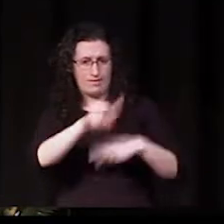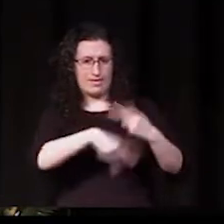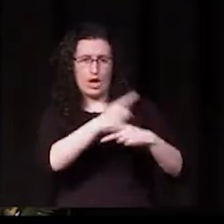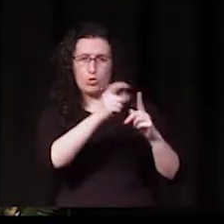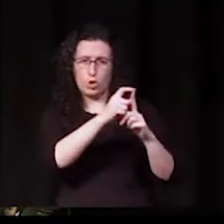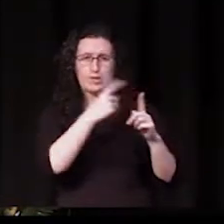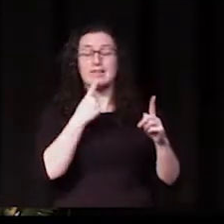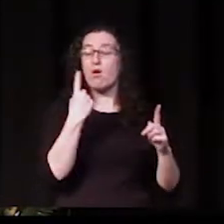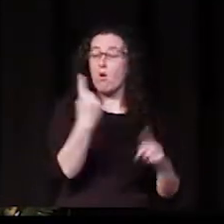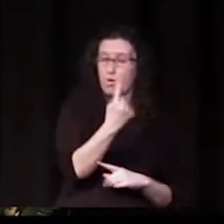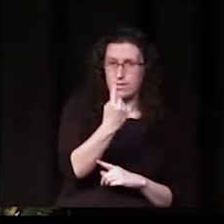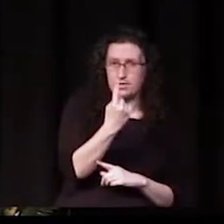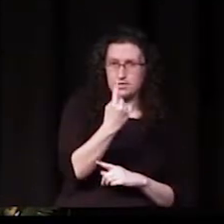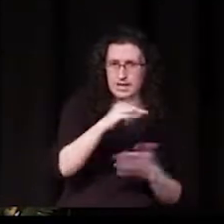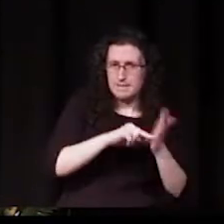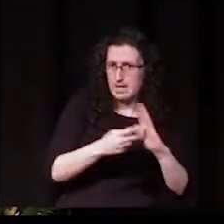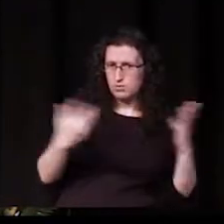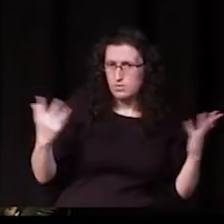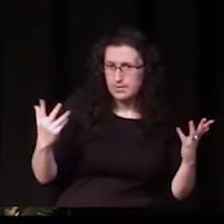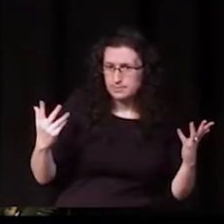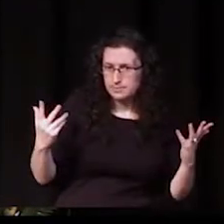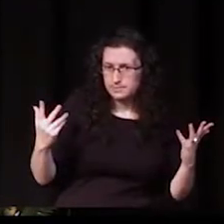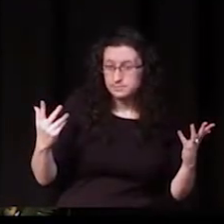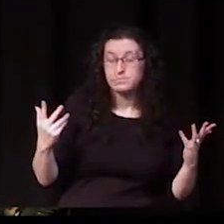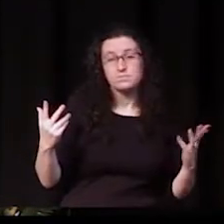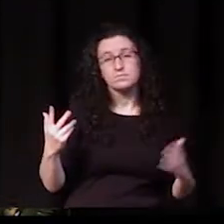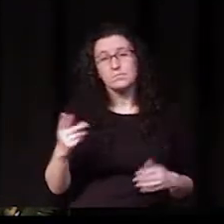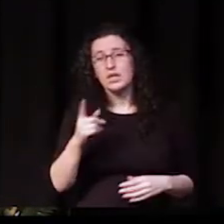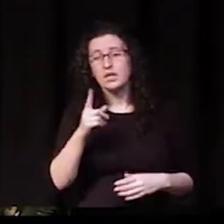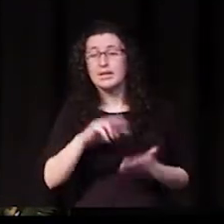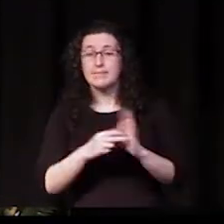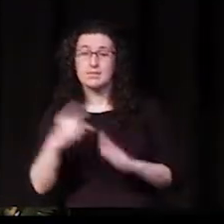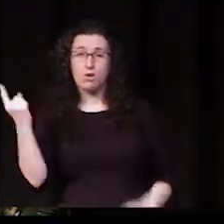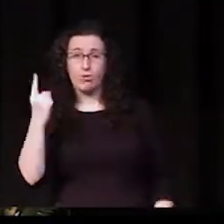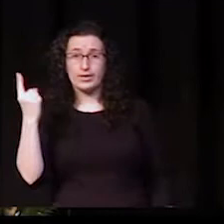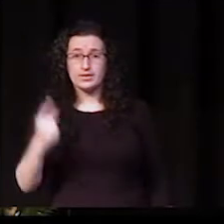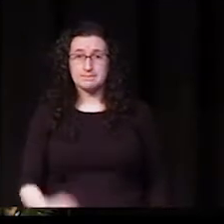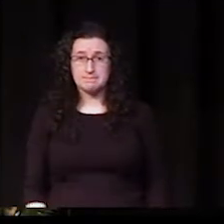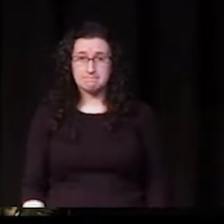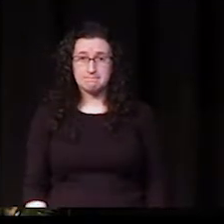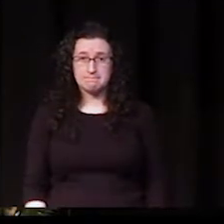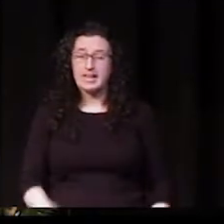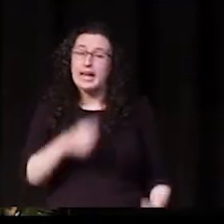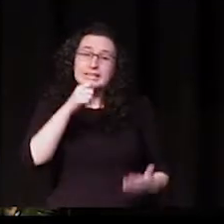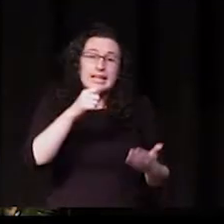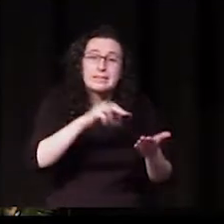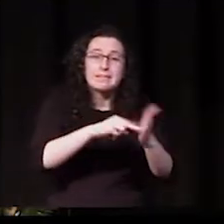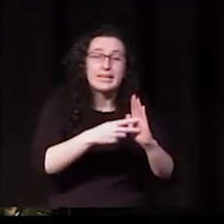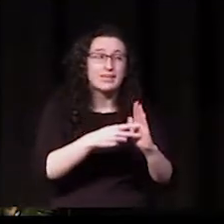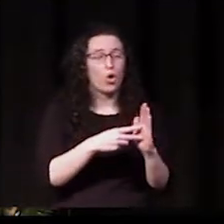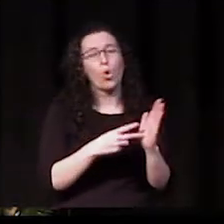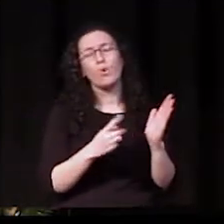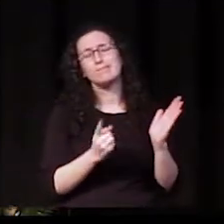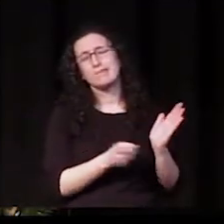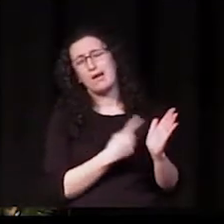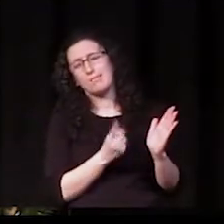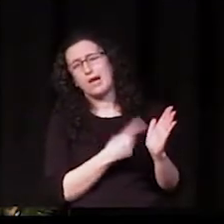do you know what He means? What He actually means is always. He doesn't mean sometimes, He doesn't mean most of the time,